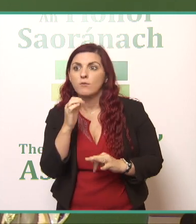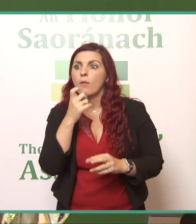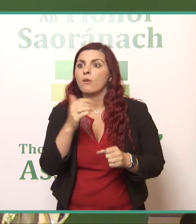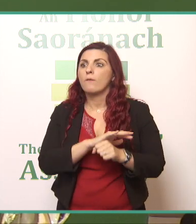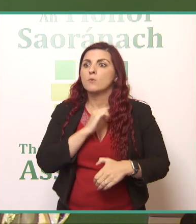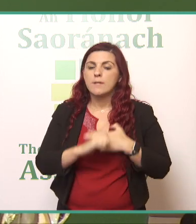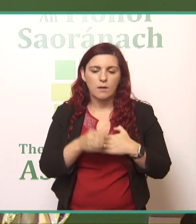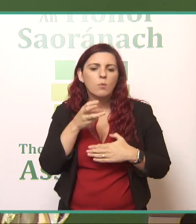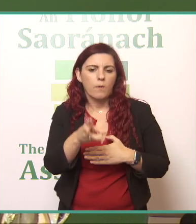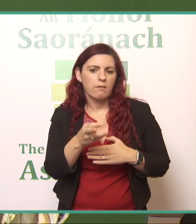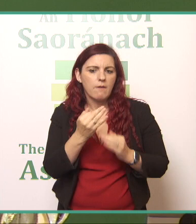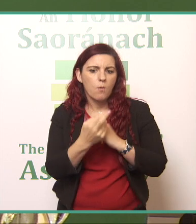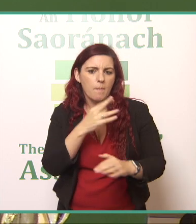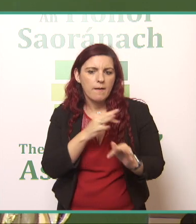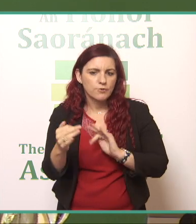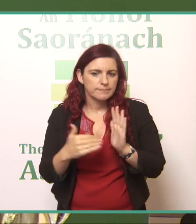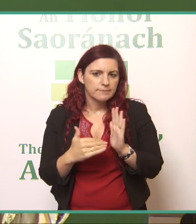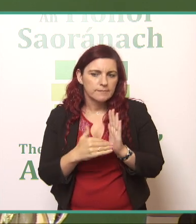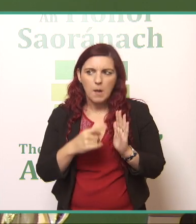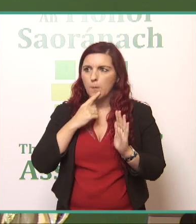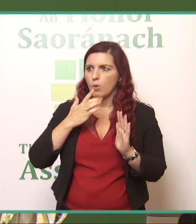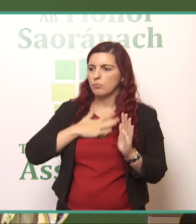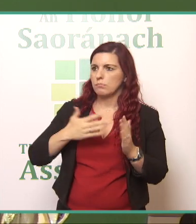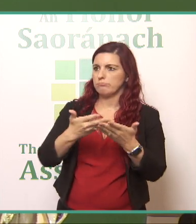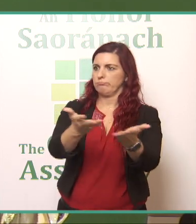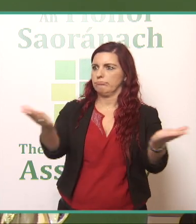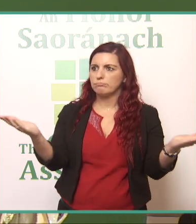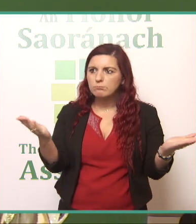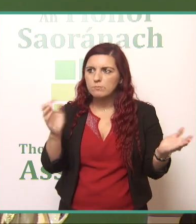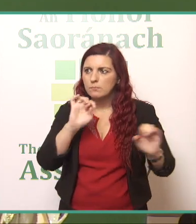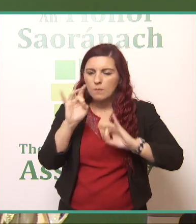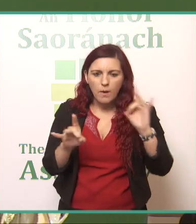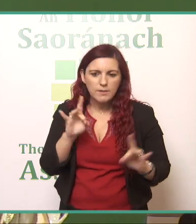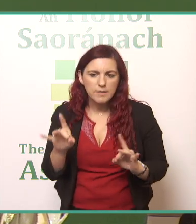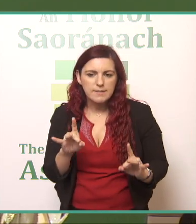in our q a but I'm just going to open it to the floor and and please could we have uh